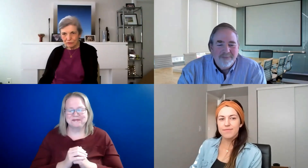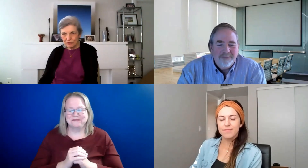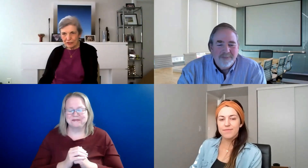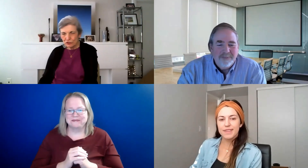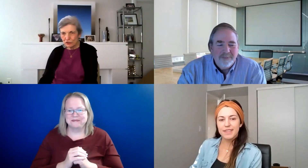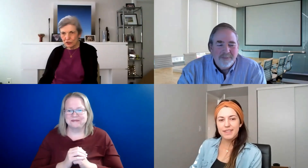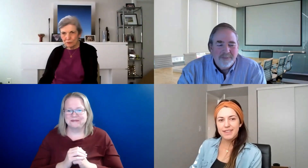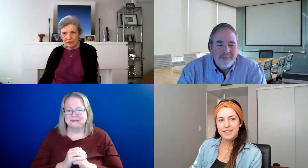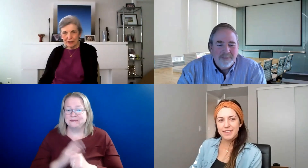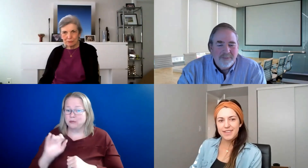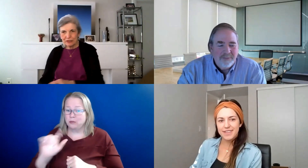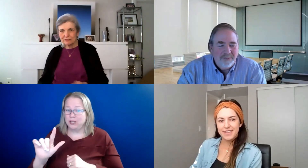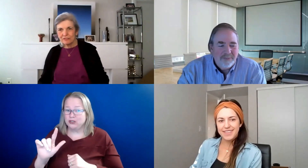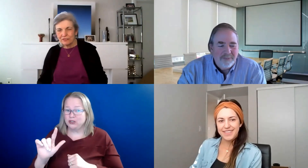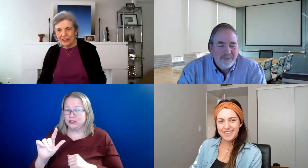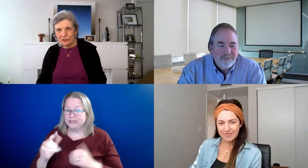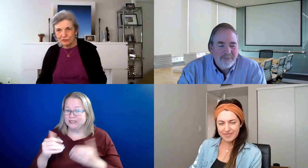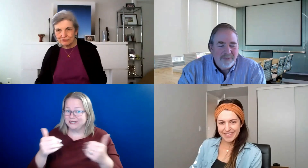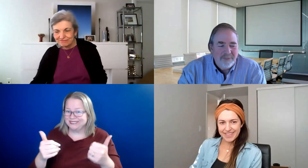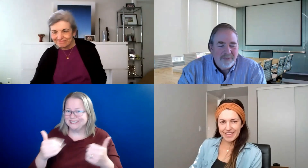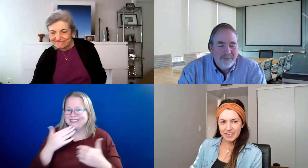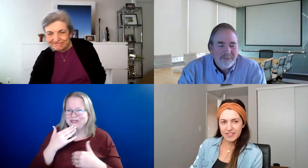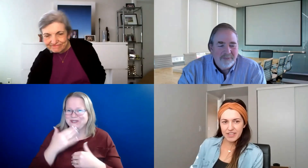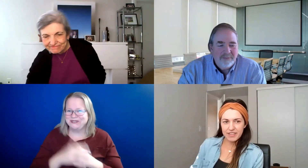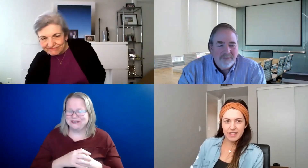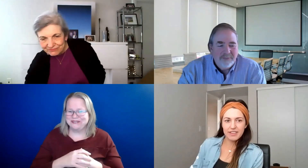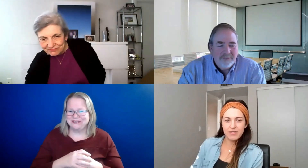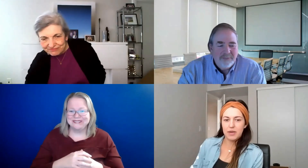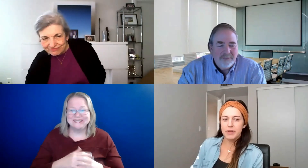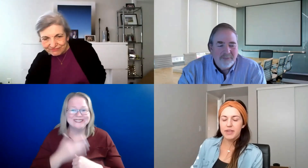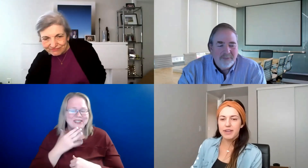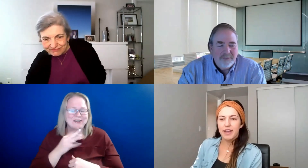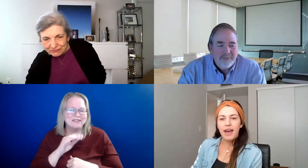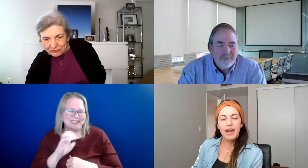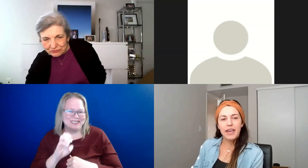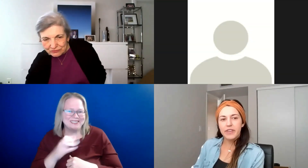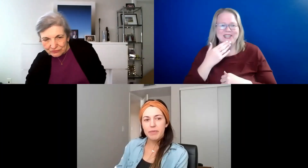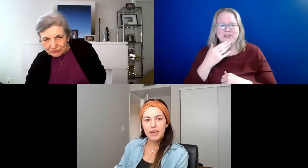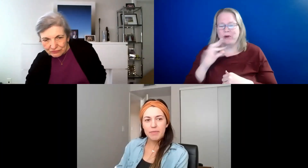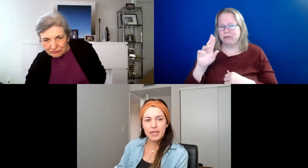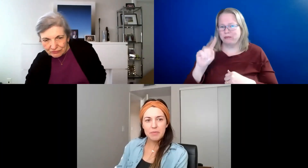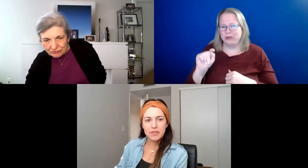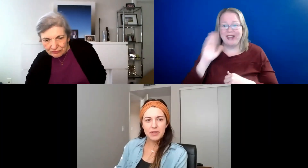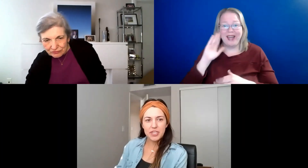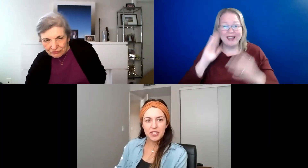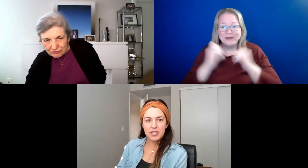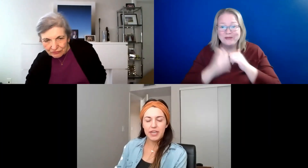12:17:40 Hi everybody my name is Rachel 12:17:44 and I